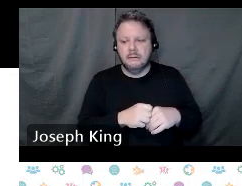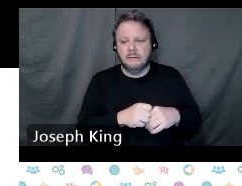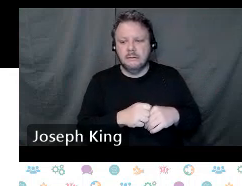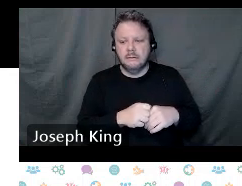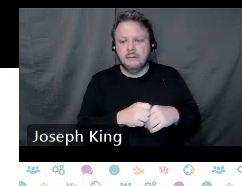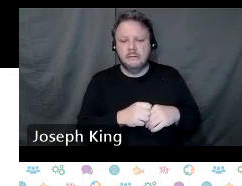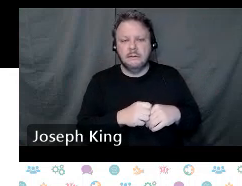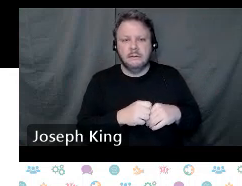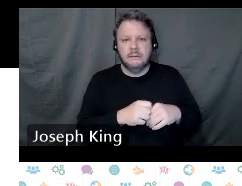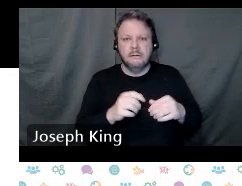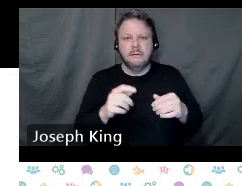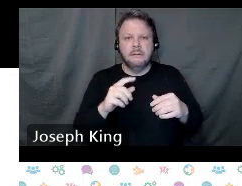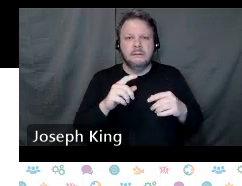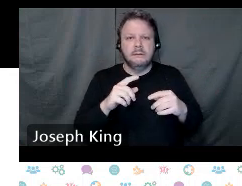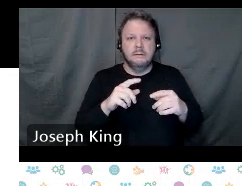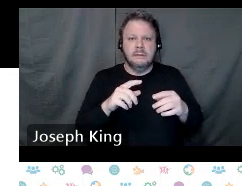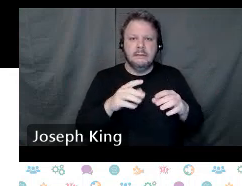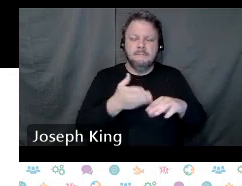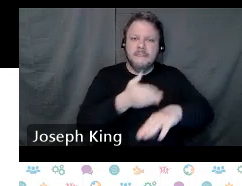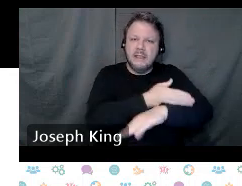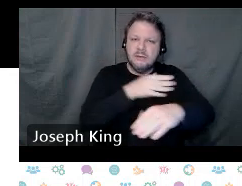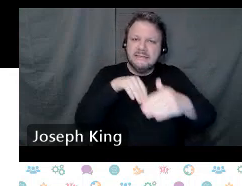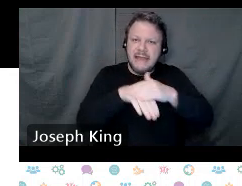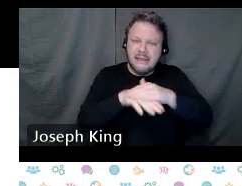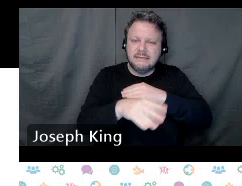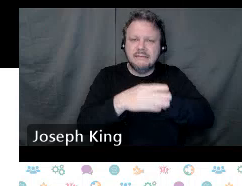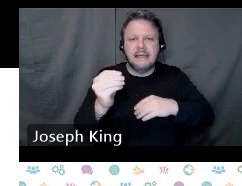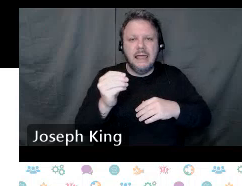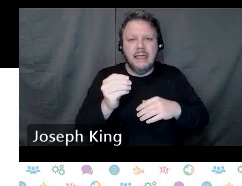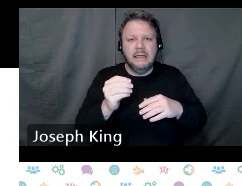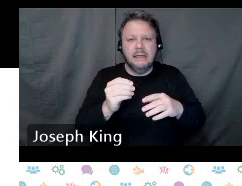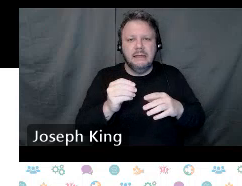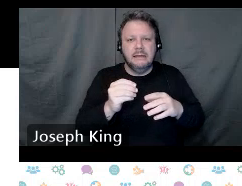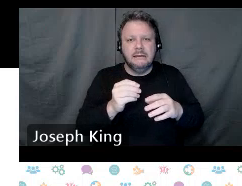the wider goal is increasing access and shoring up the existing.